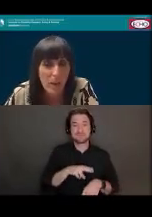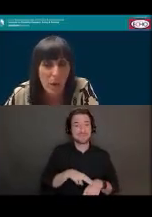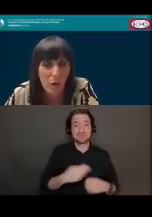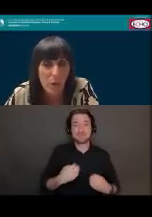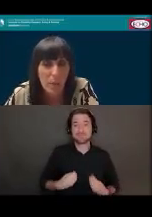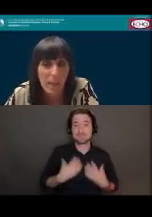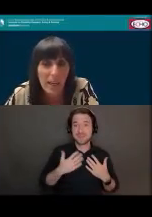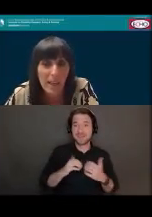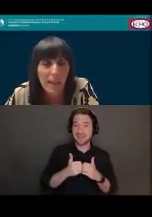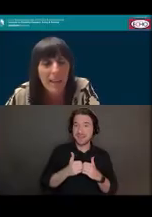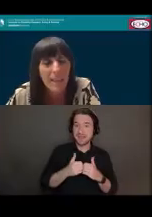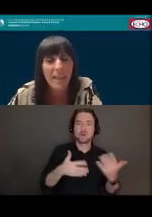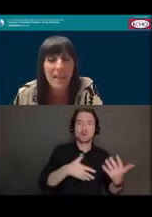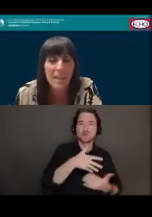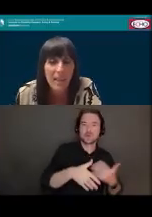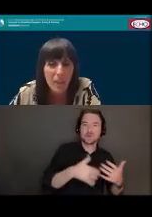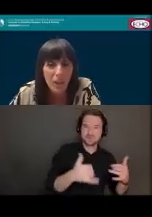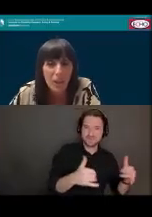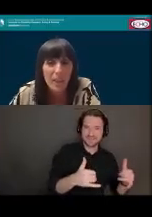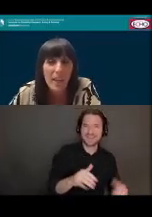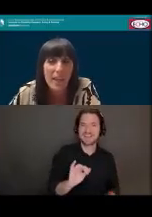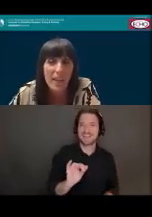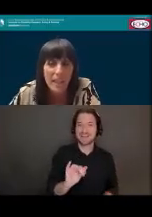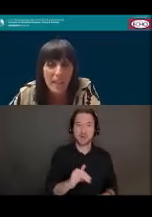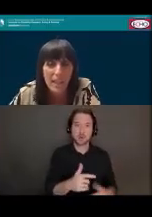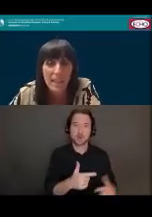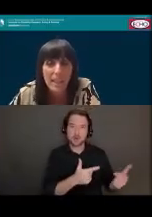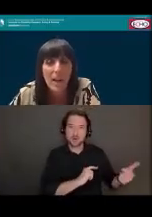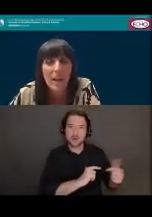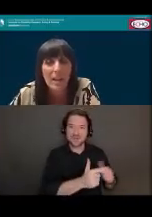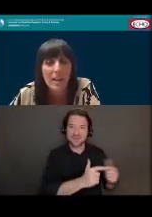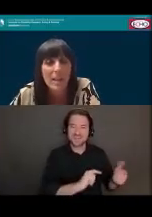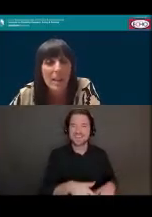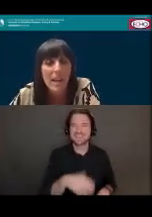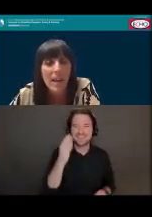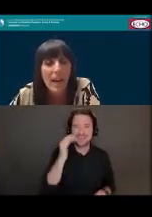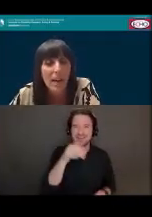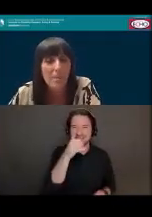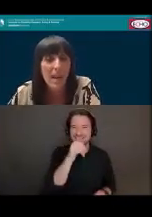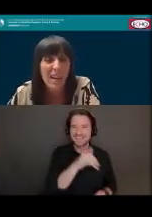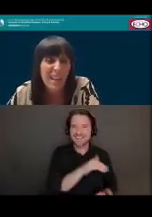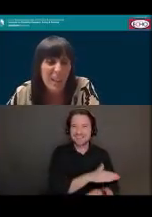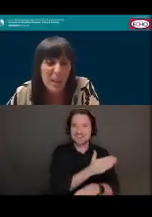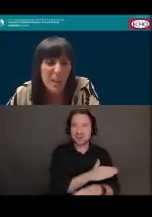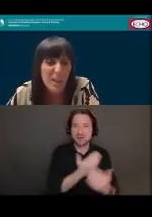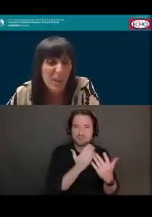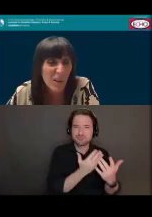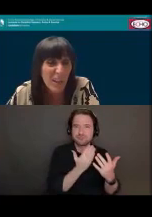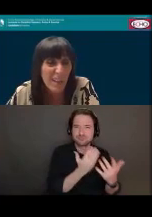social play, things like turn taking silly songs, and I notice